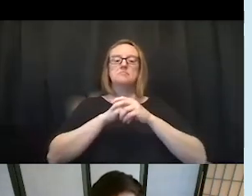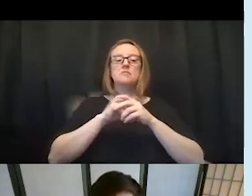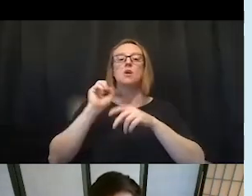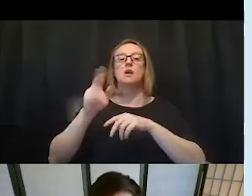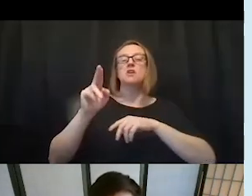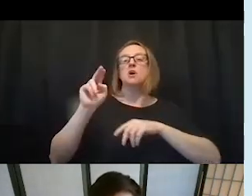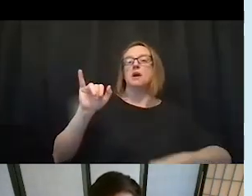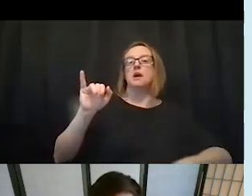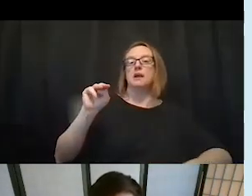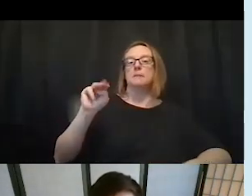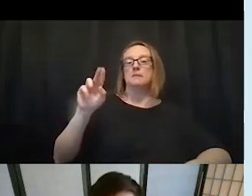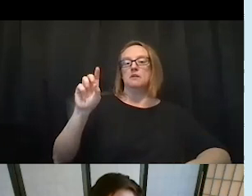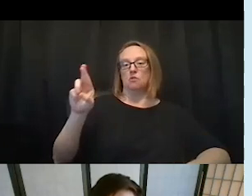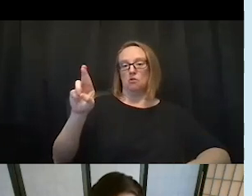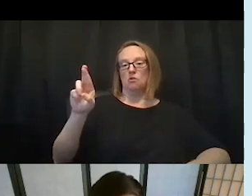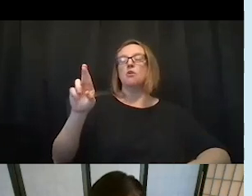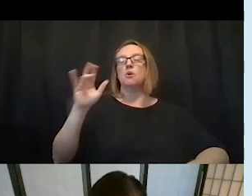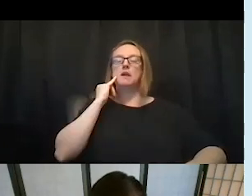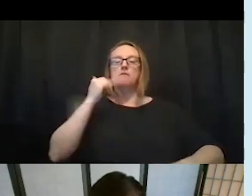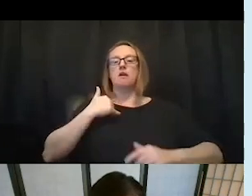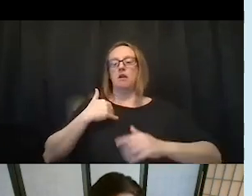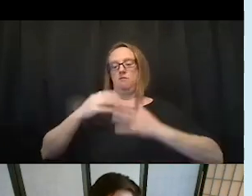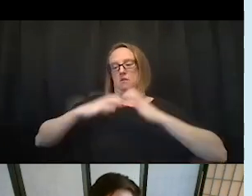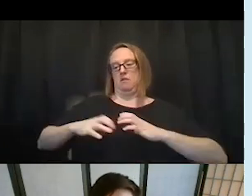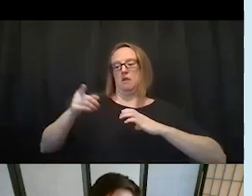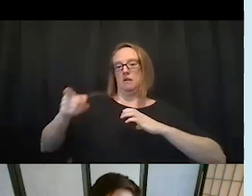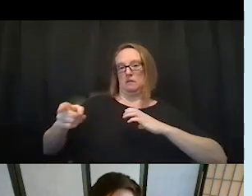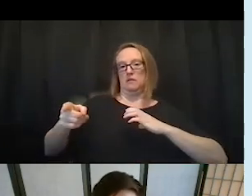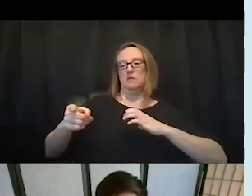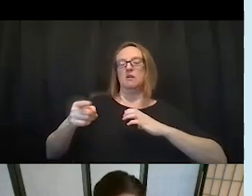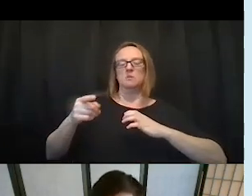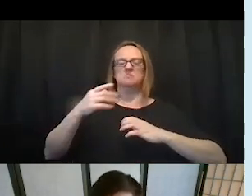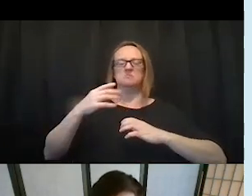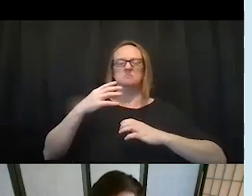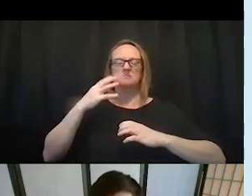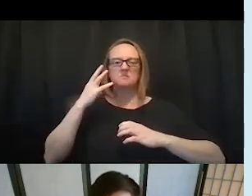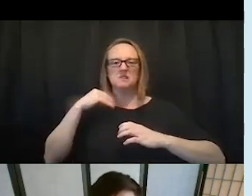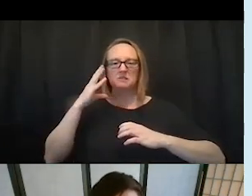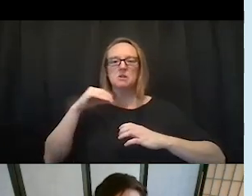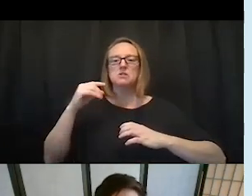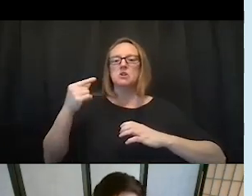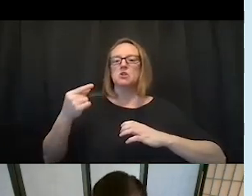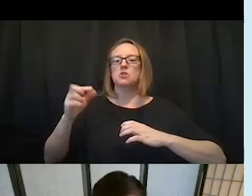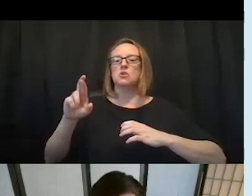they might start in a place of anger and we'll do the eye movements and I'll just say observe